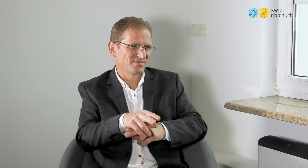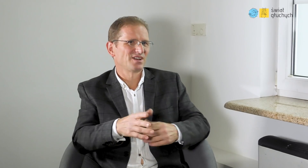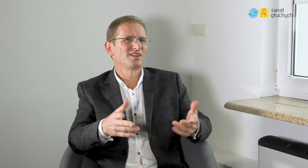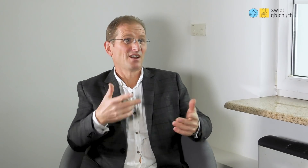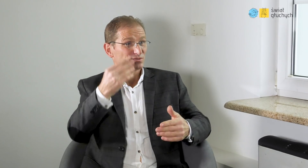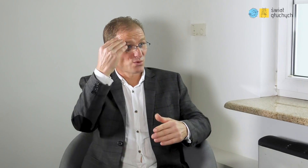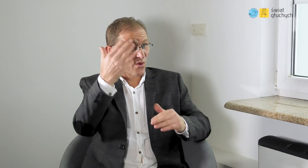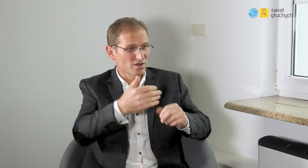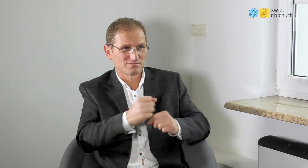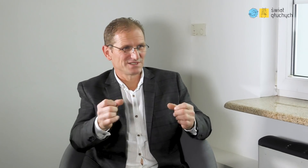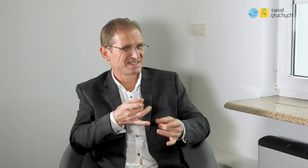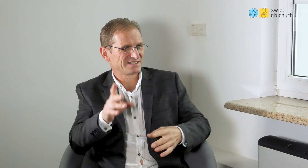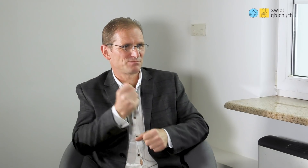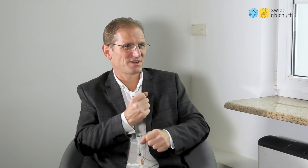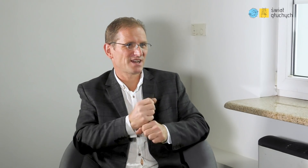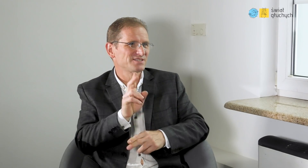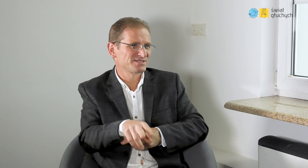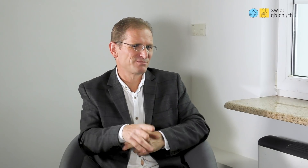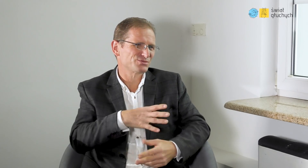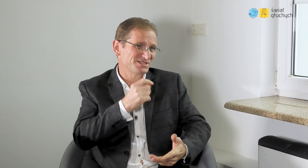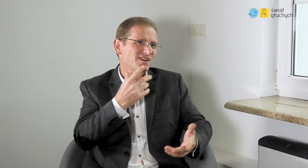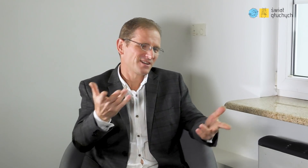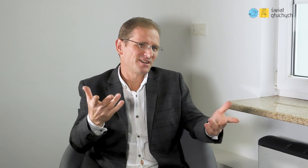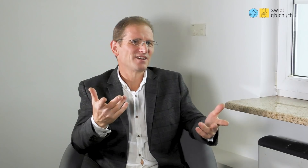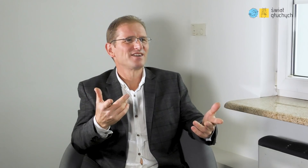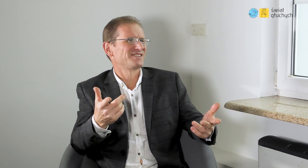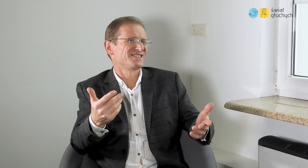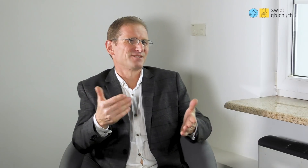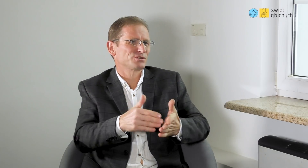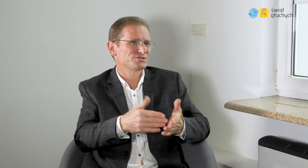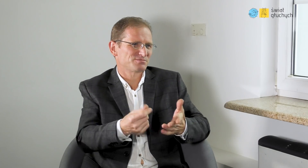When I finished school, I immediately went to work, I needed money.